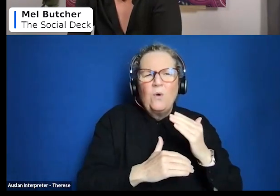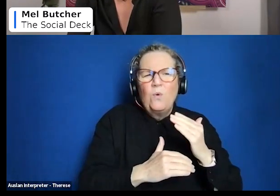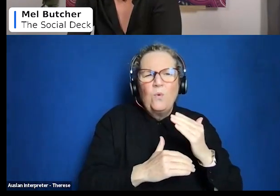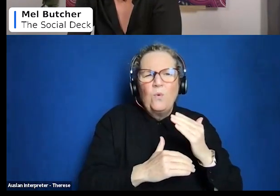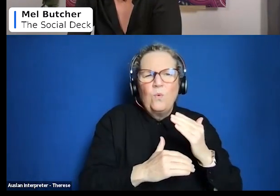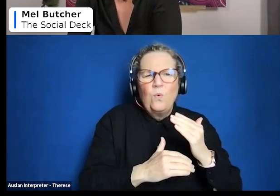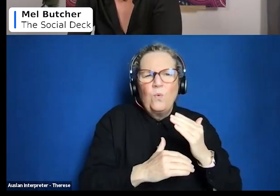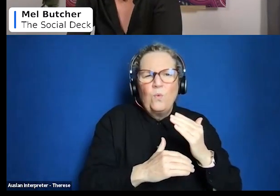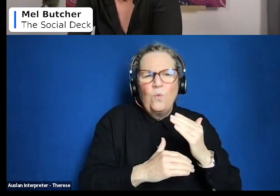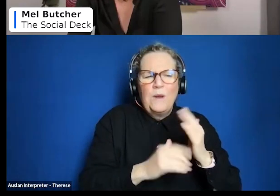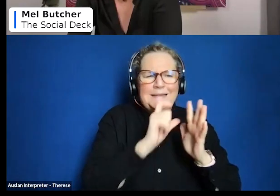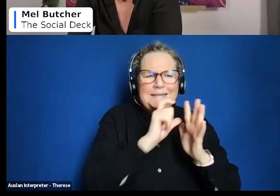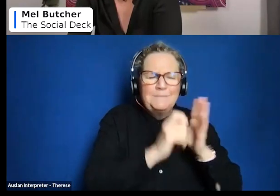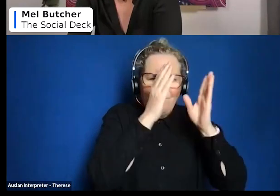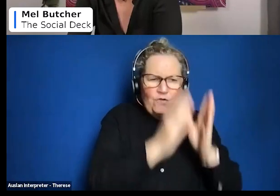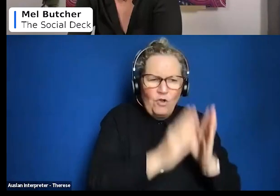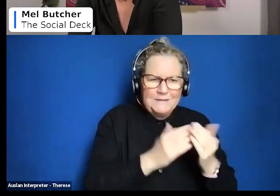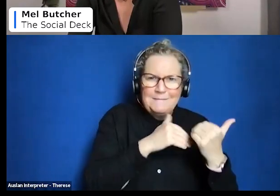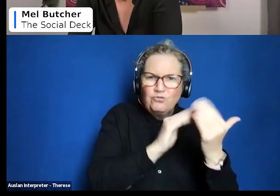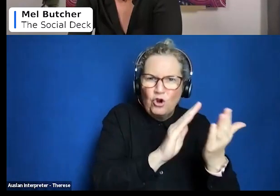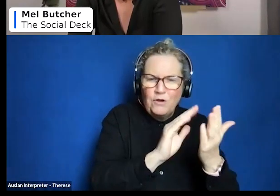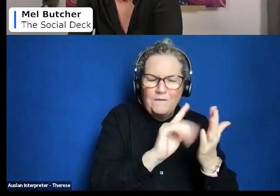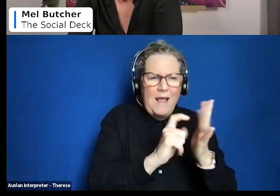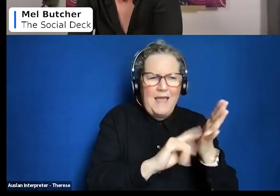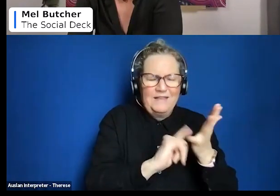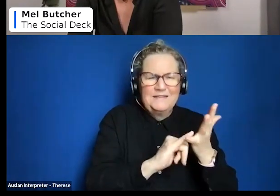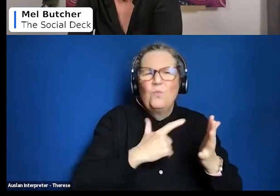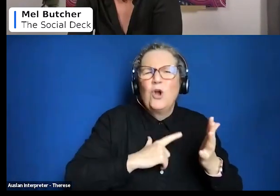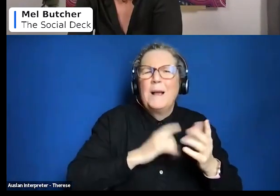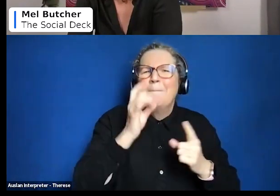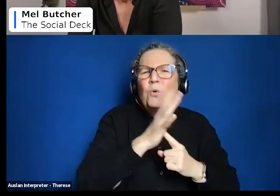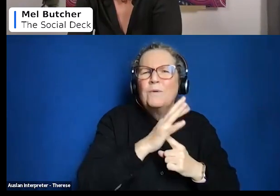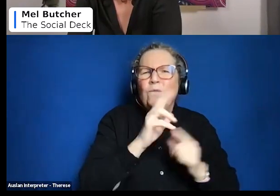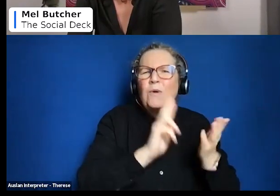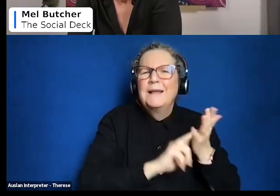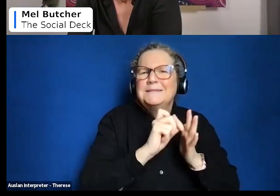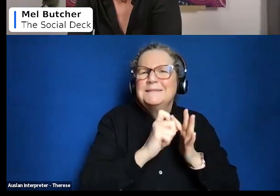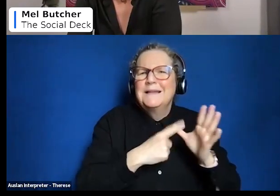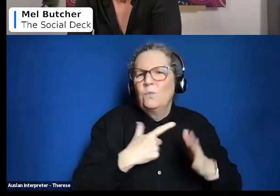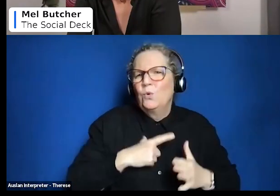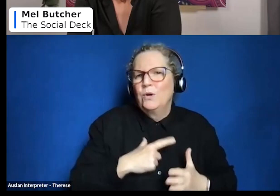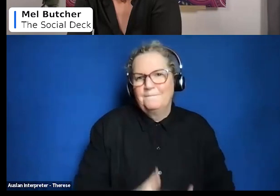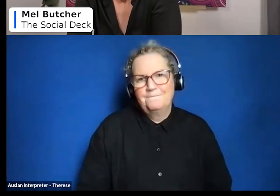to ethics important for the National Disability data Asset?